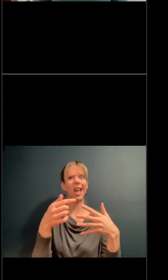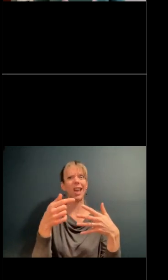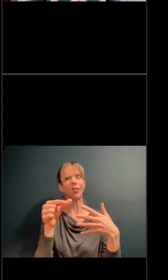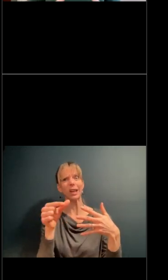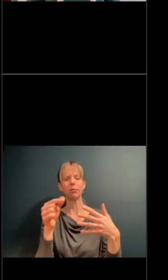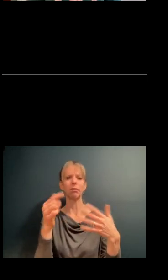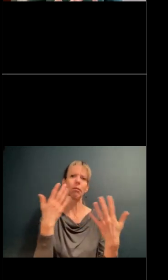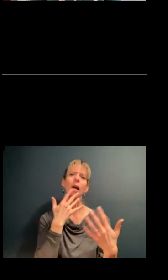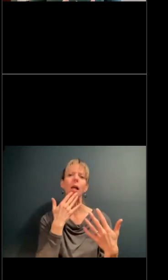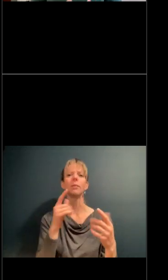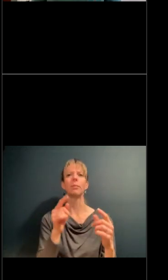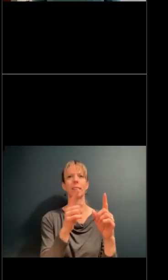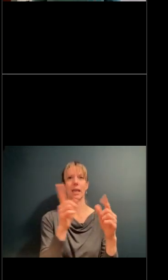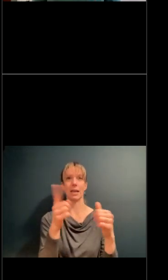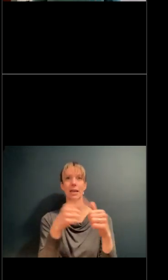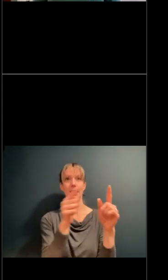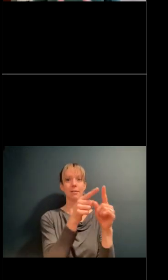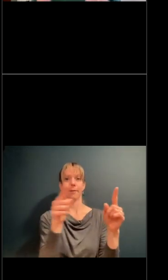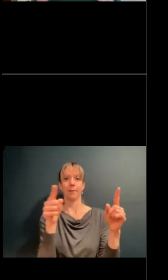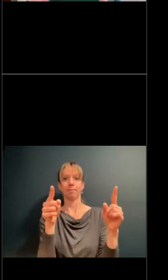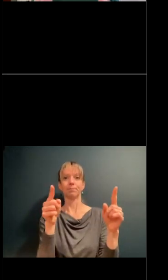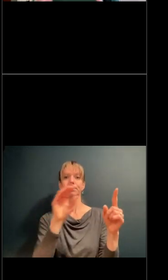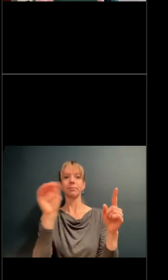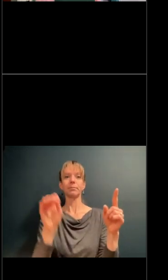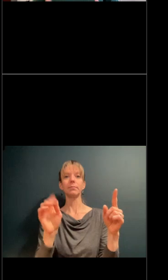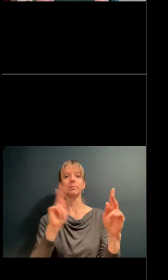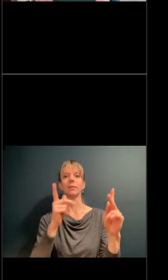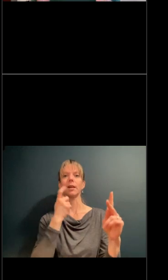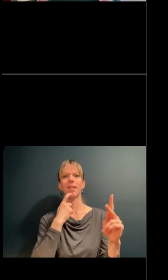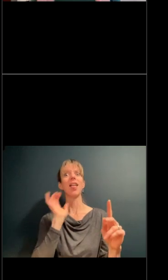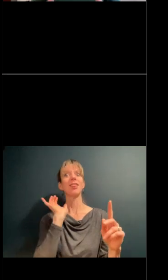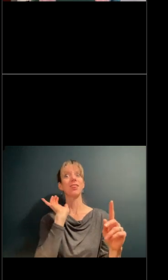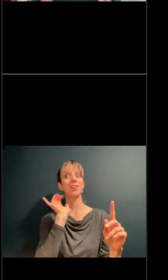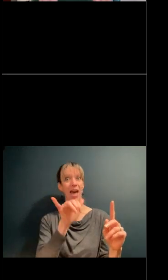is the percentage of parents who said that is a lot like my son or